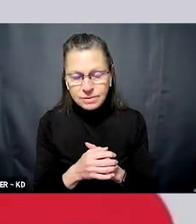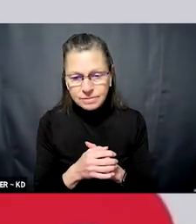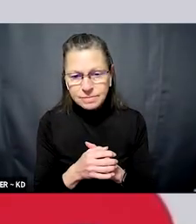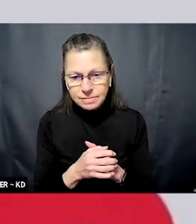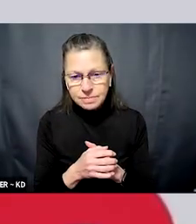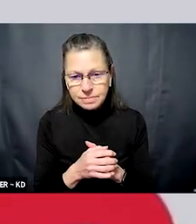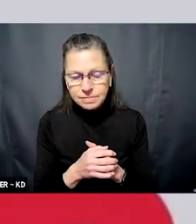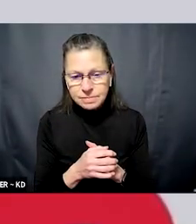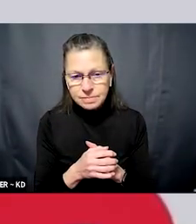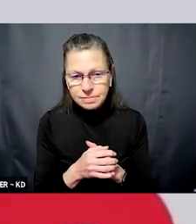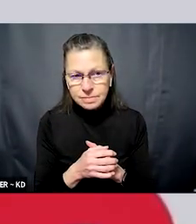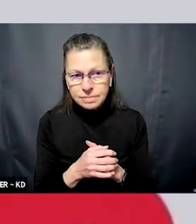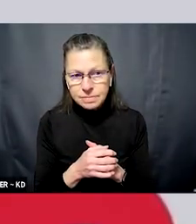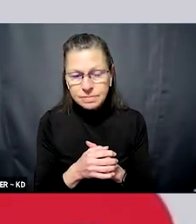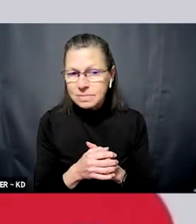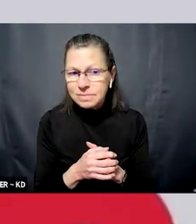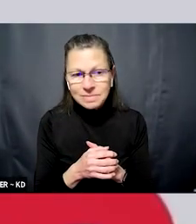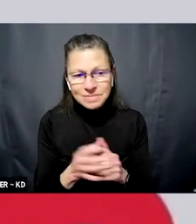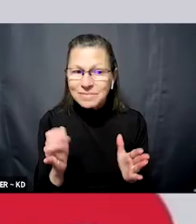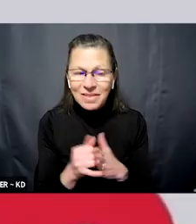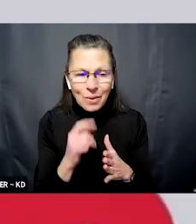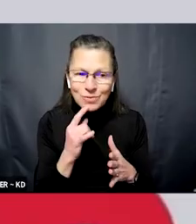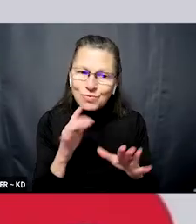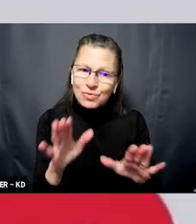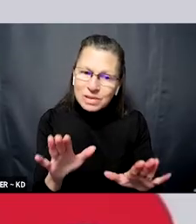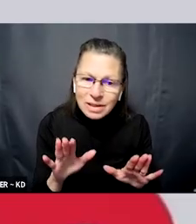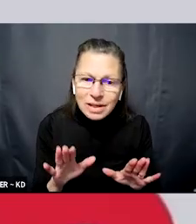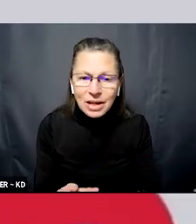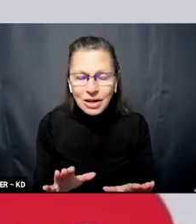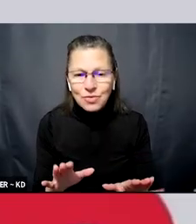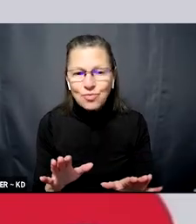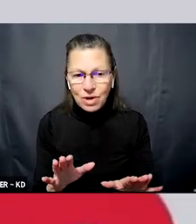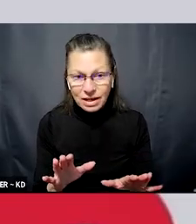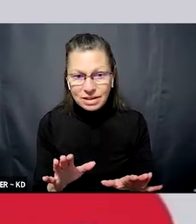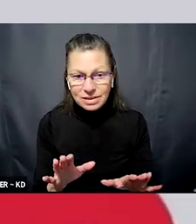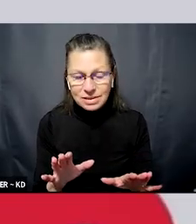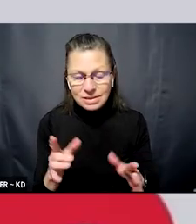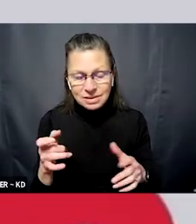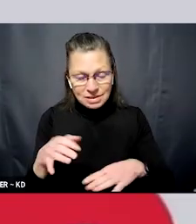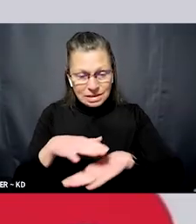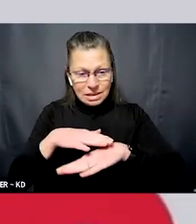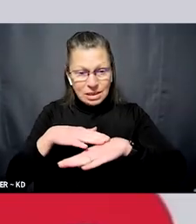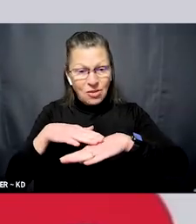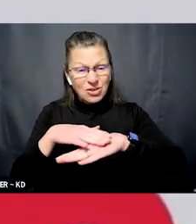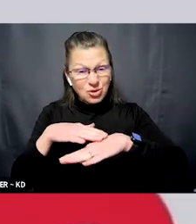which was really great on the surface and that is what this study is for. And so I had this